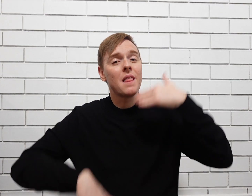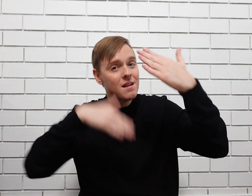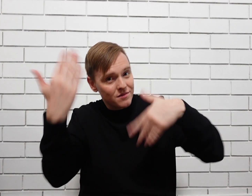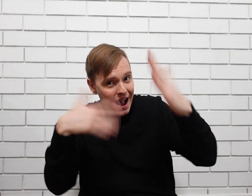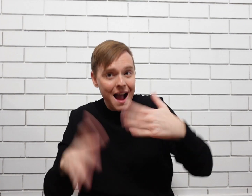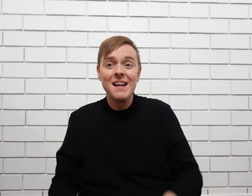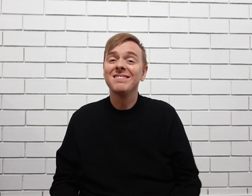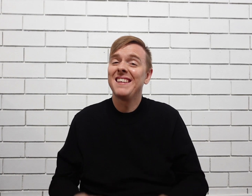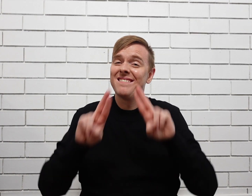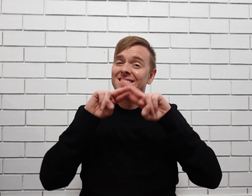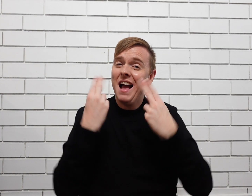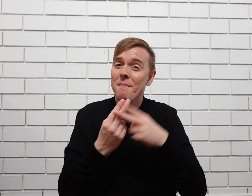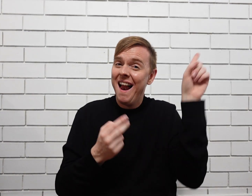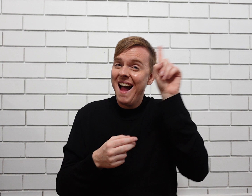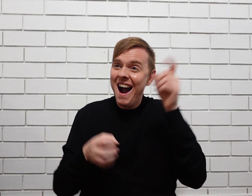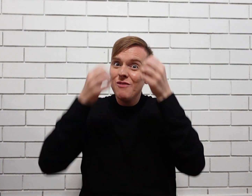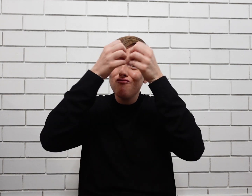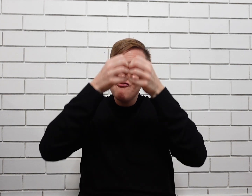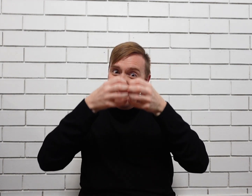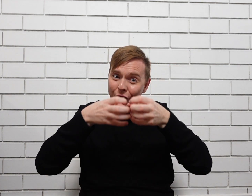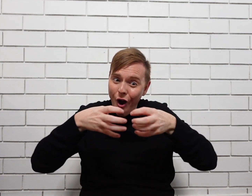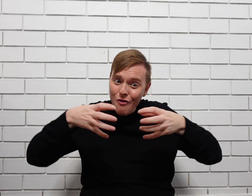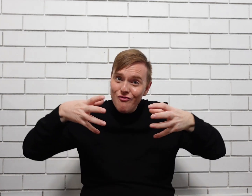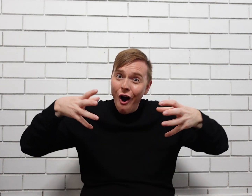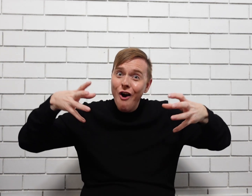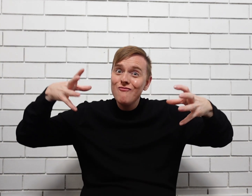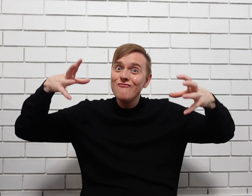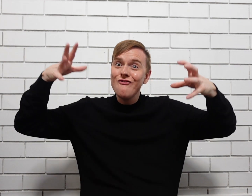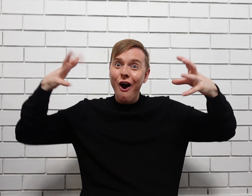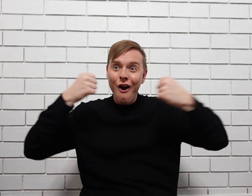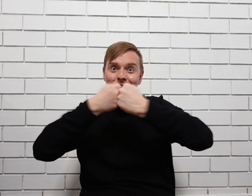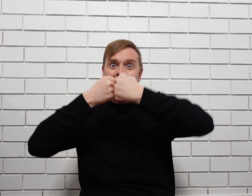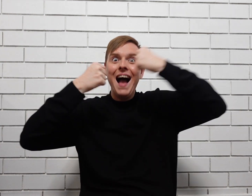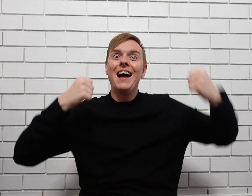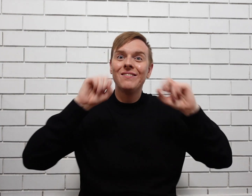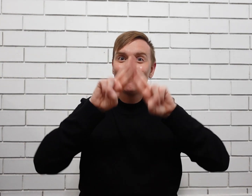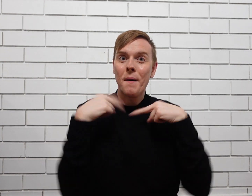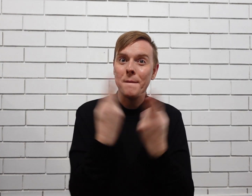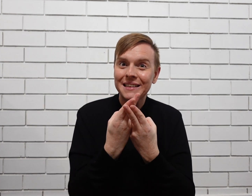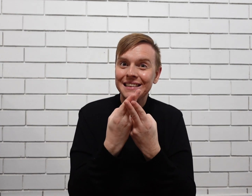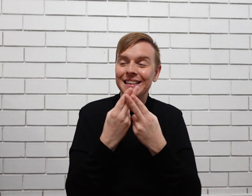My family are growing now and we have extended families.